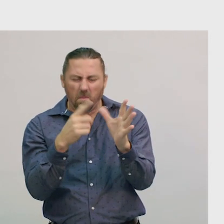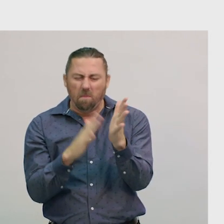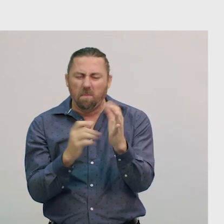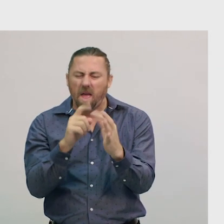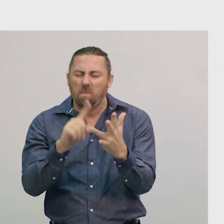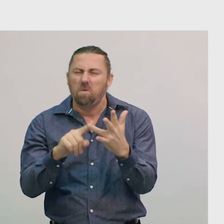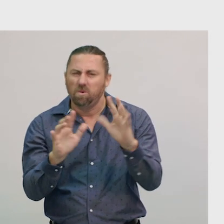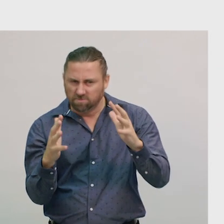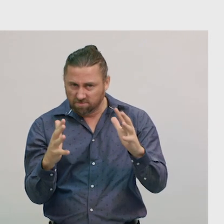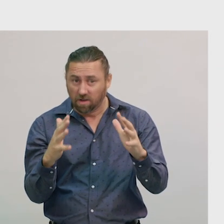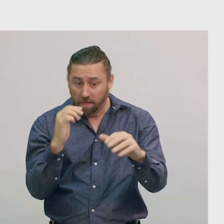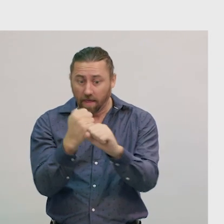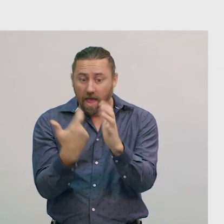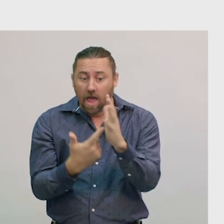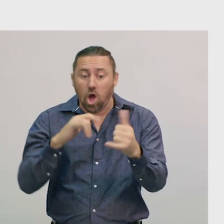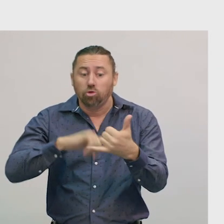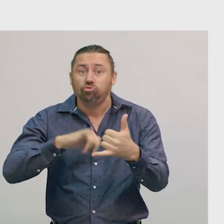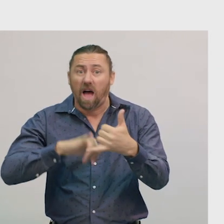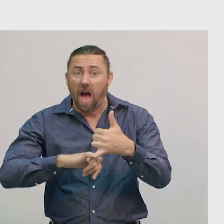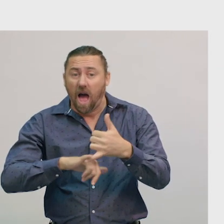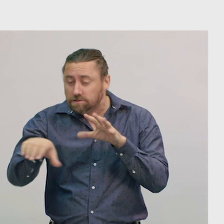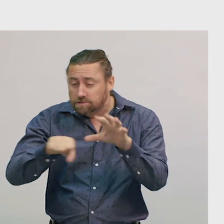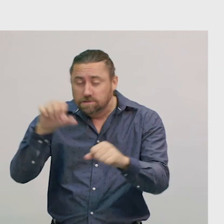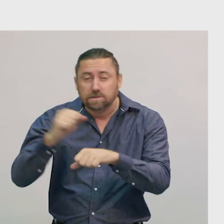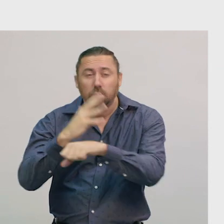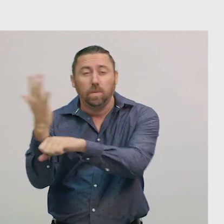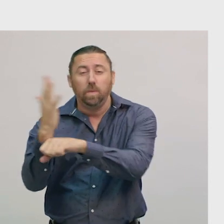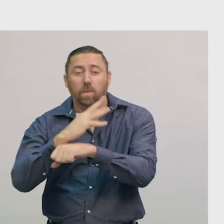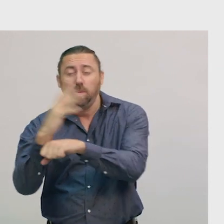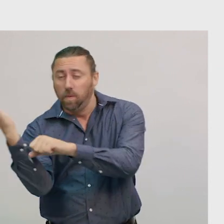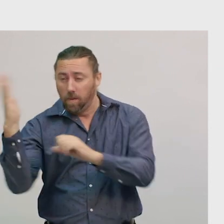and then grass and leaves were woven in to keep the rain out.